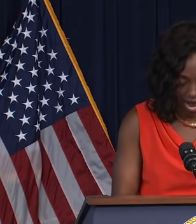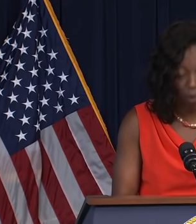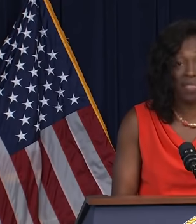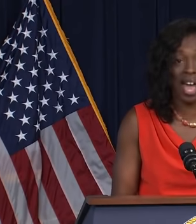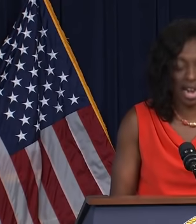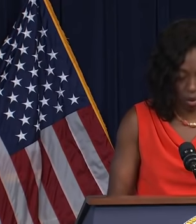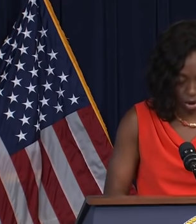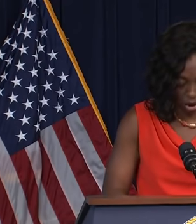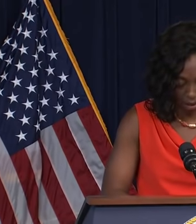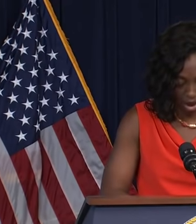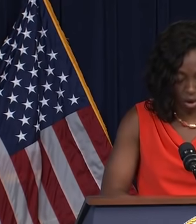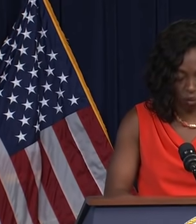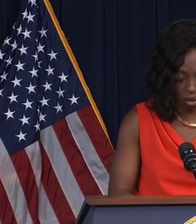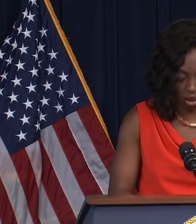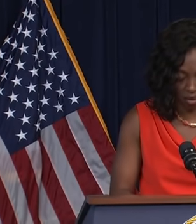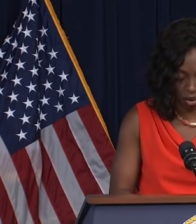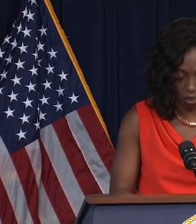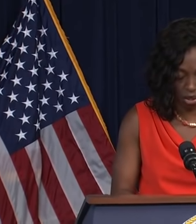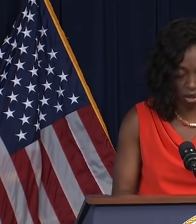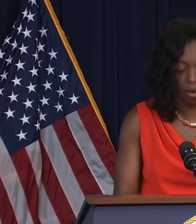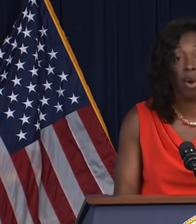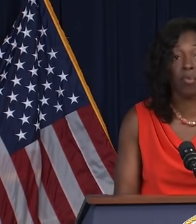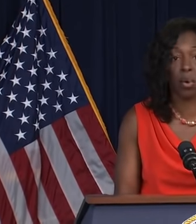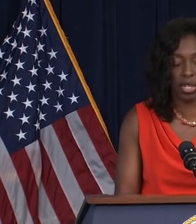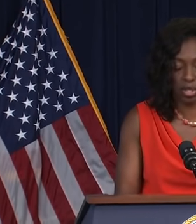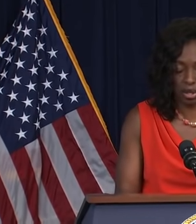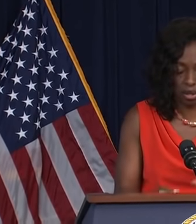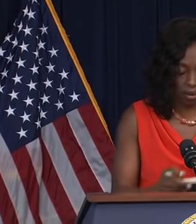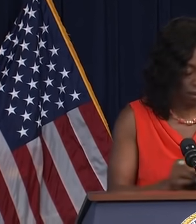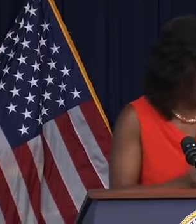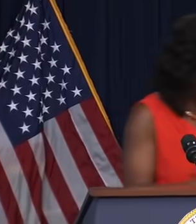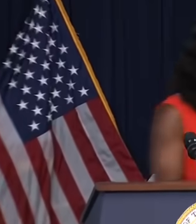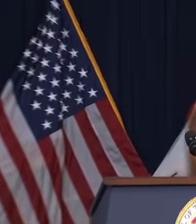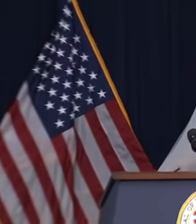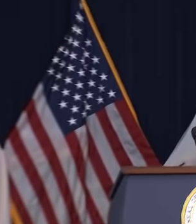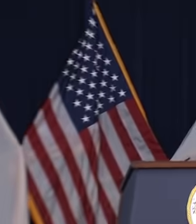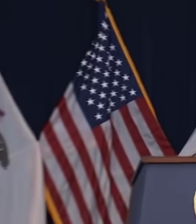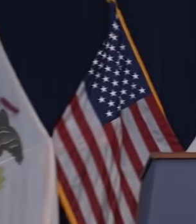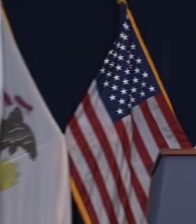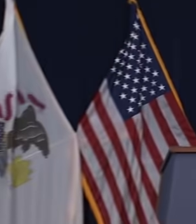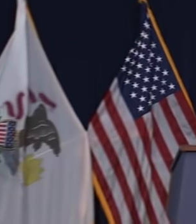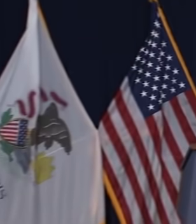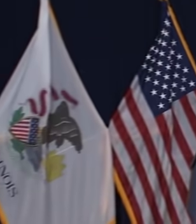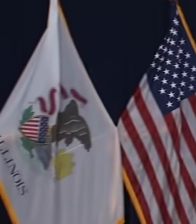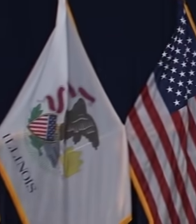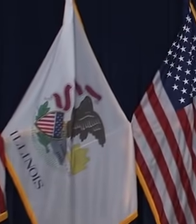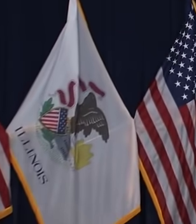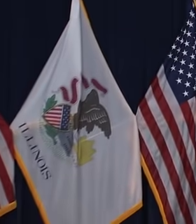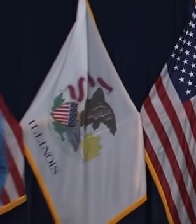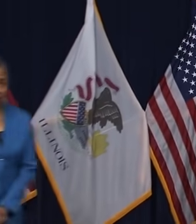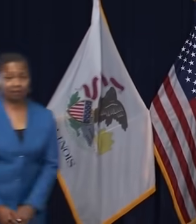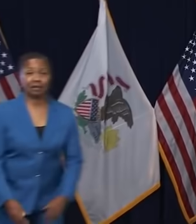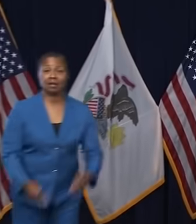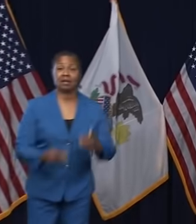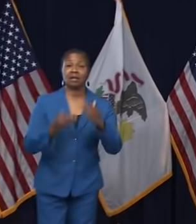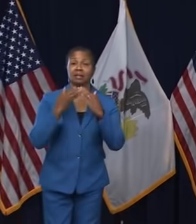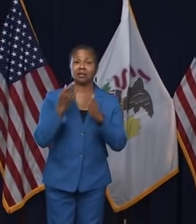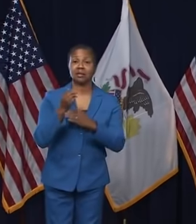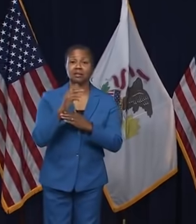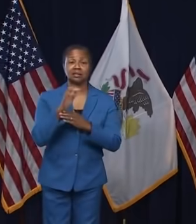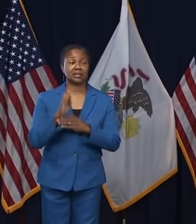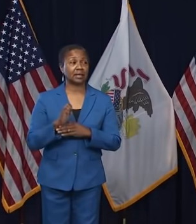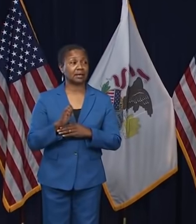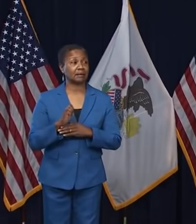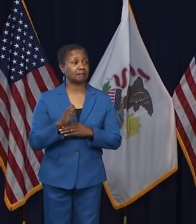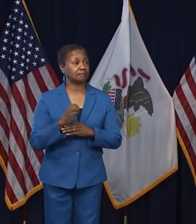lot of those glasses but also-